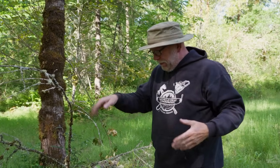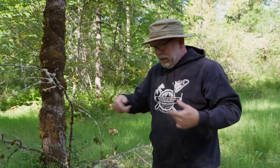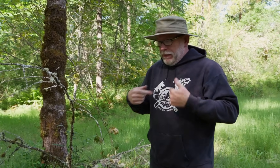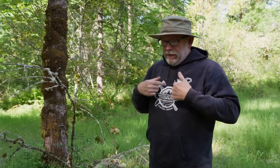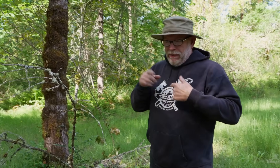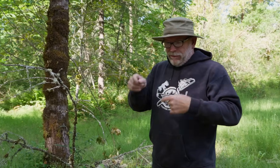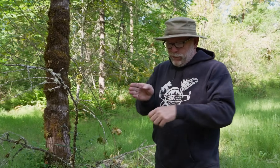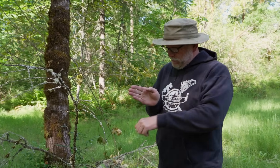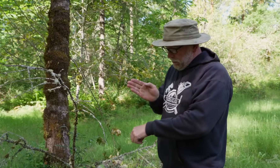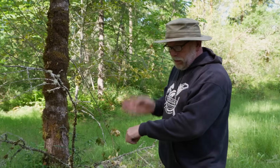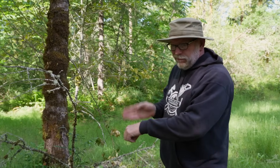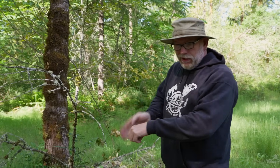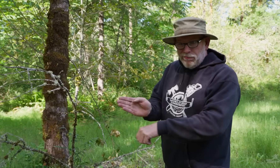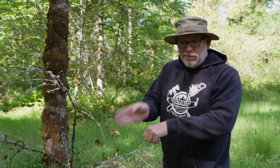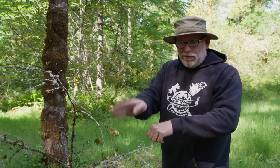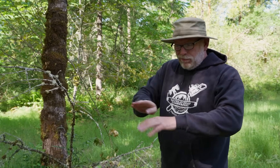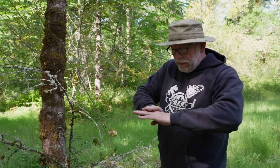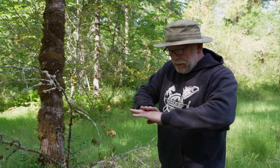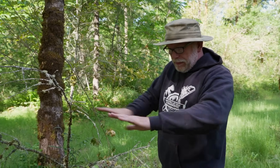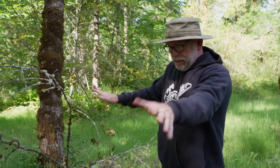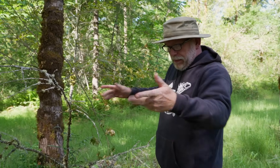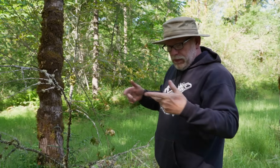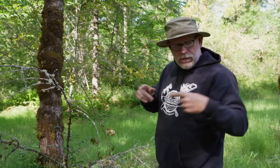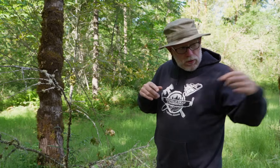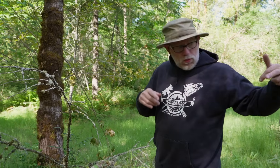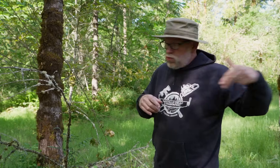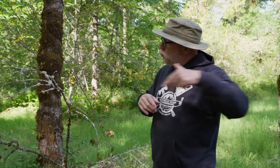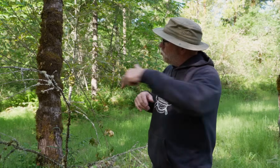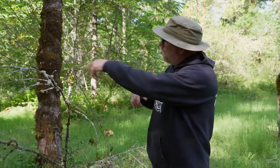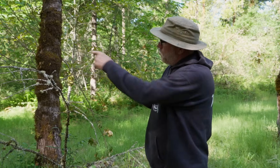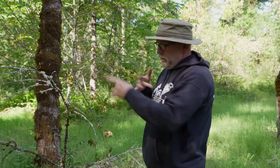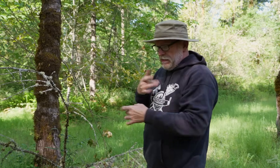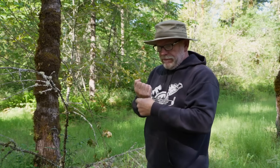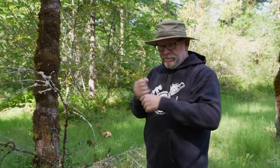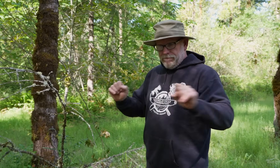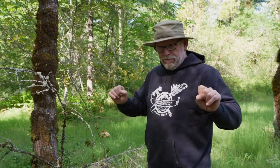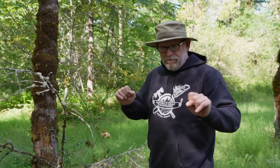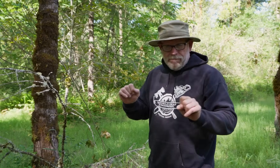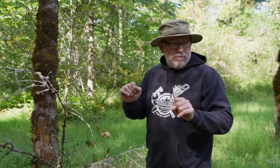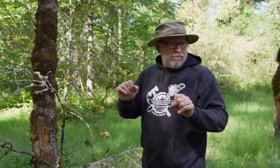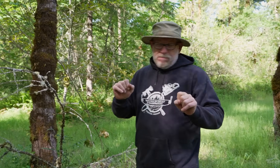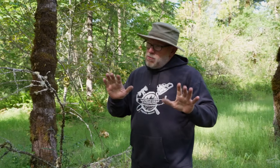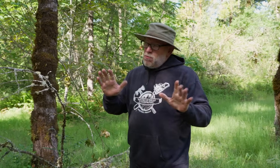I have to cut this down to clear the way. So people can walk through safely.